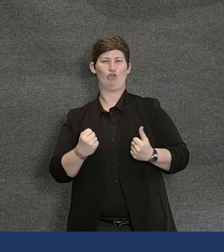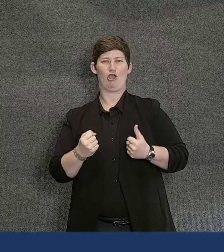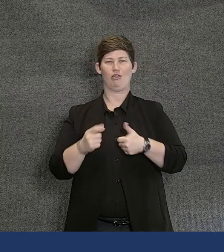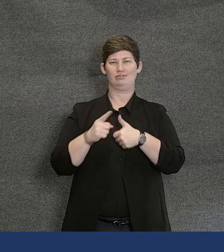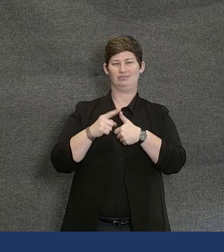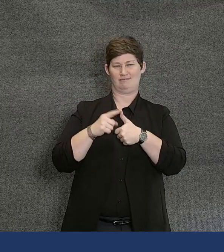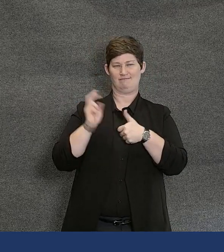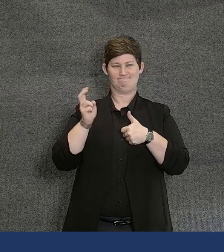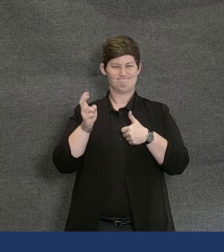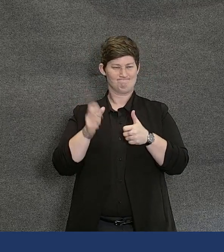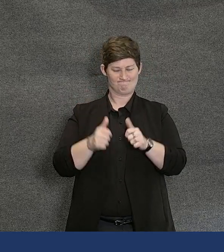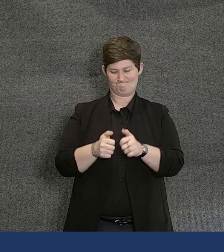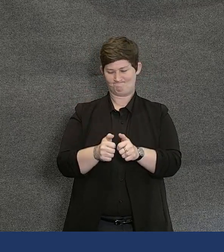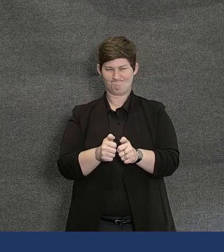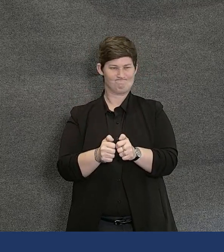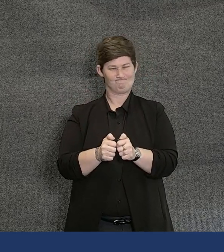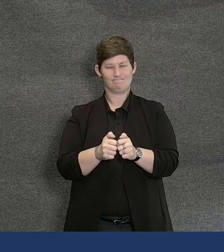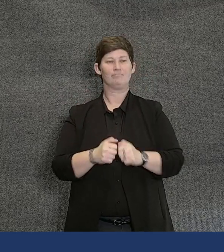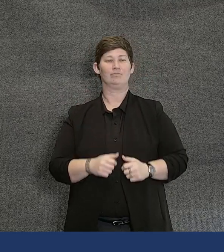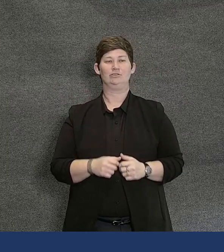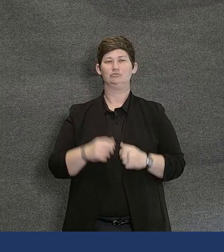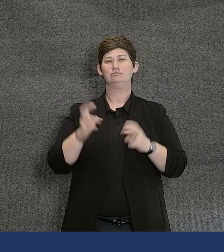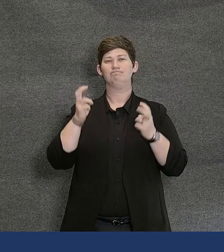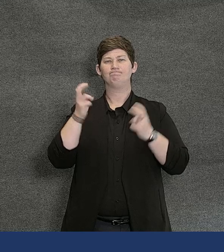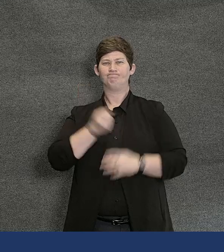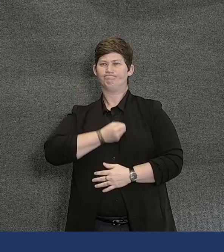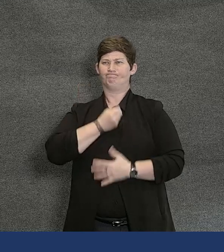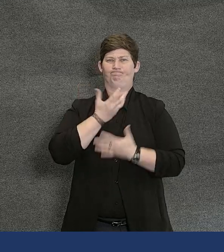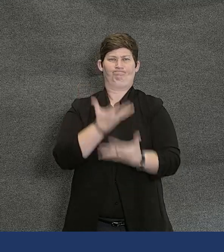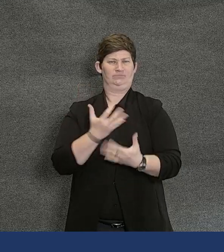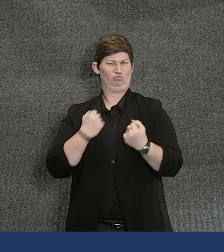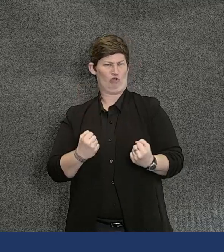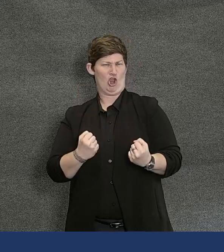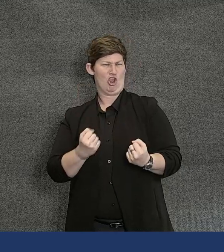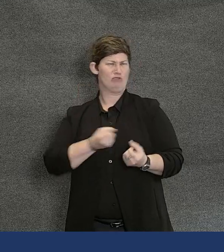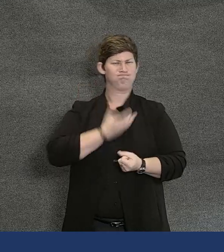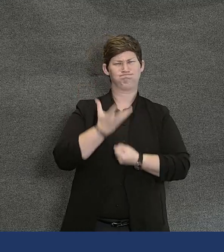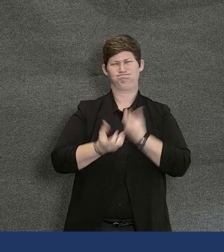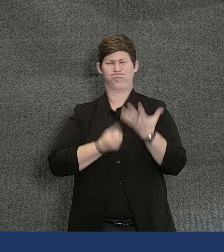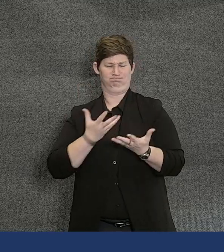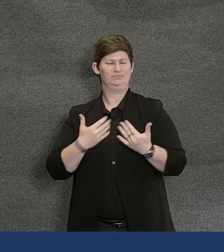and I loved it. [SIDE CONVERSATION]